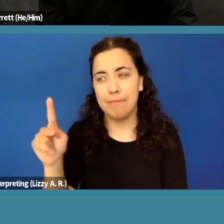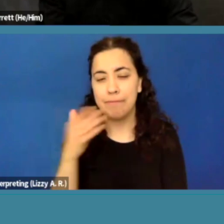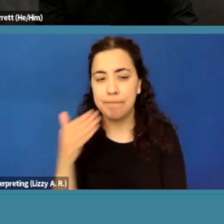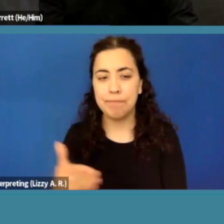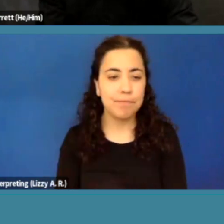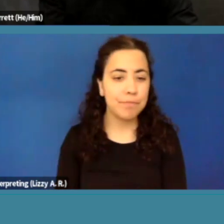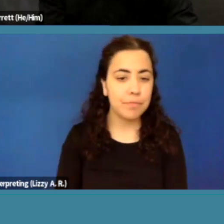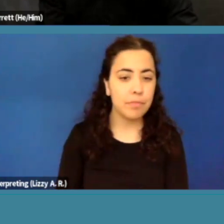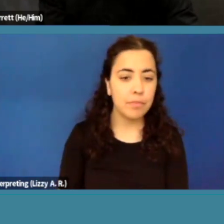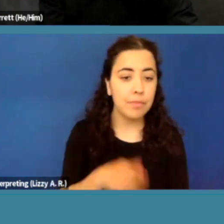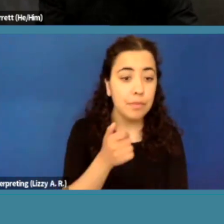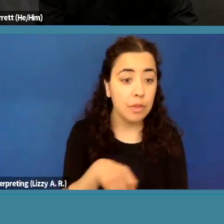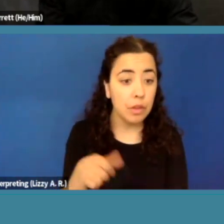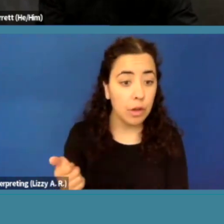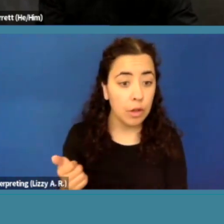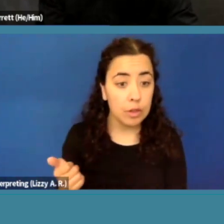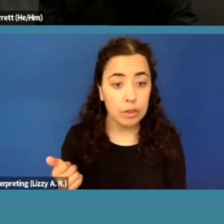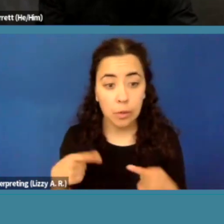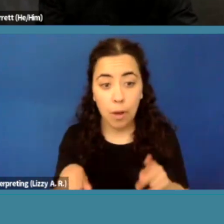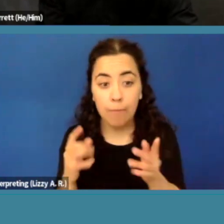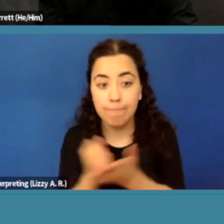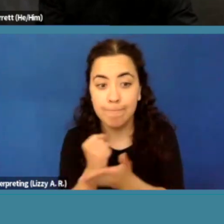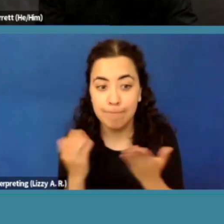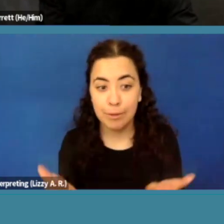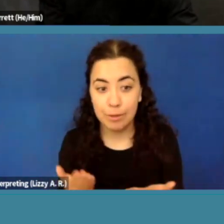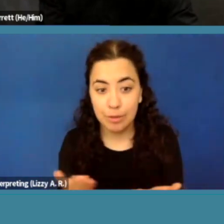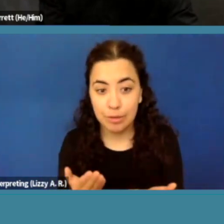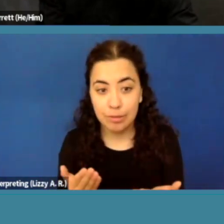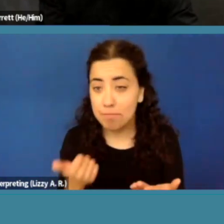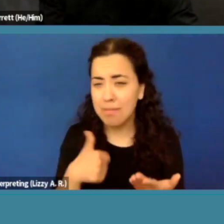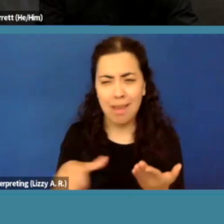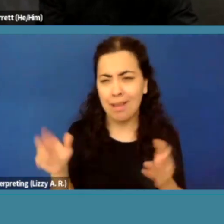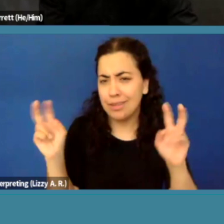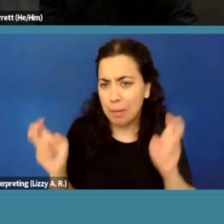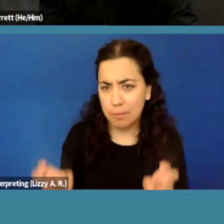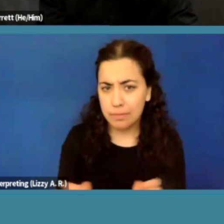Any others while we have you here on any of the topics covered today?